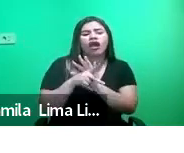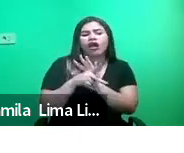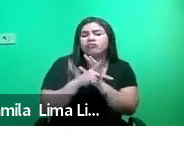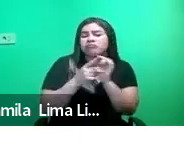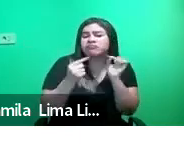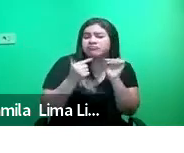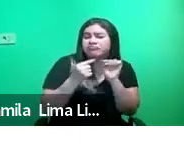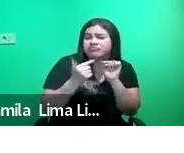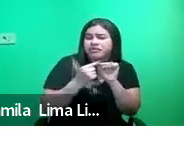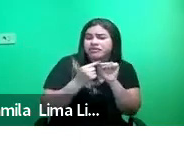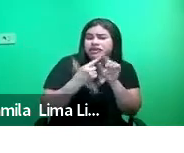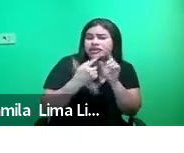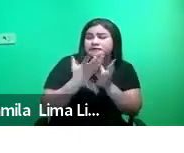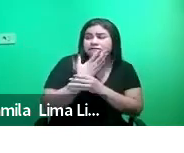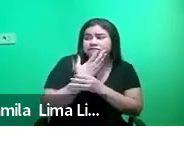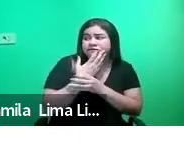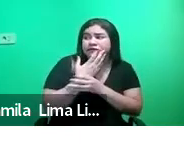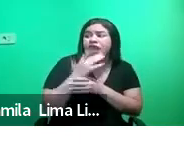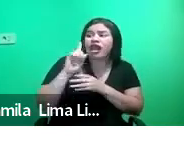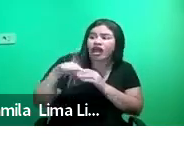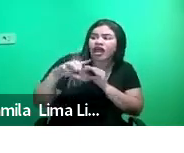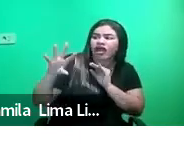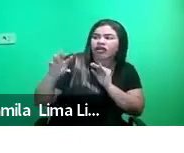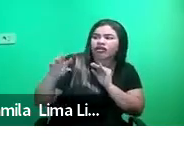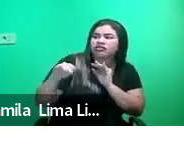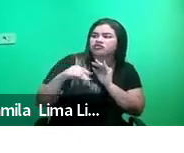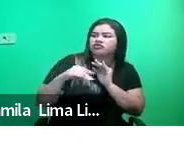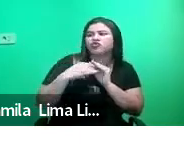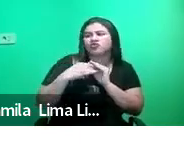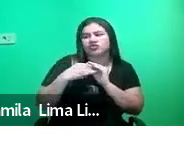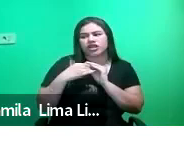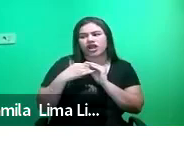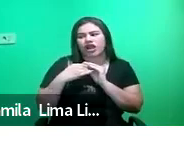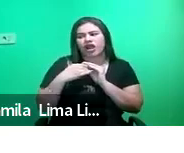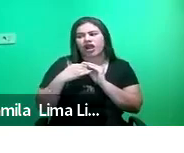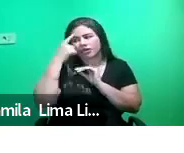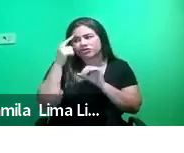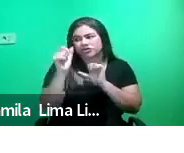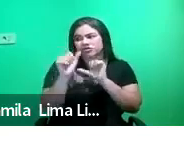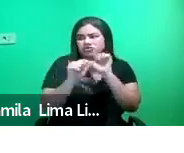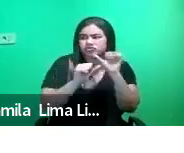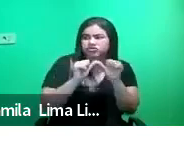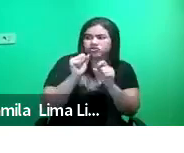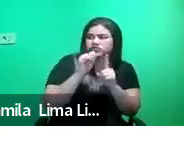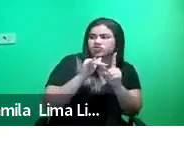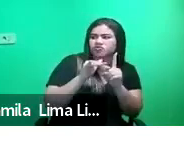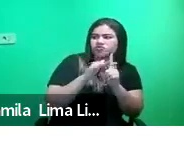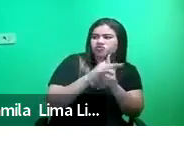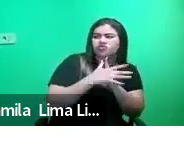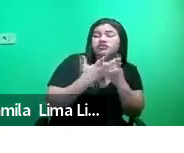thinking about social transformation How do reactive beings, subject